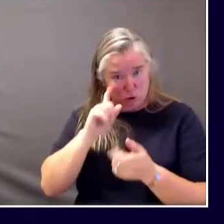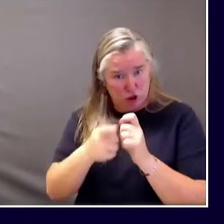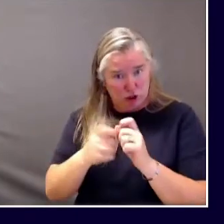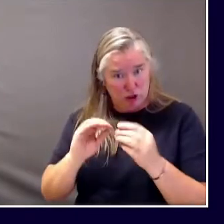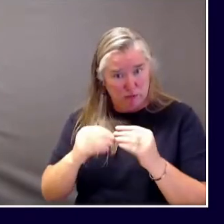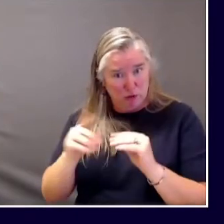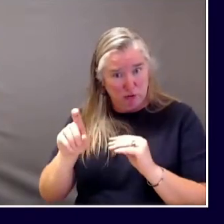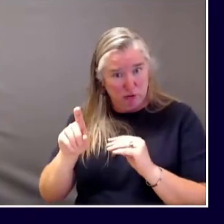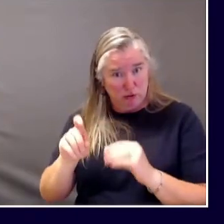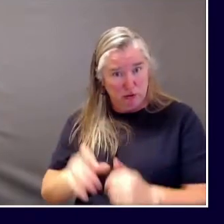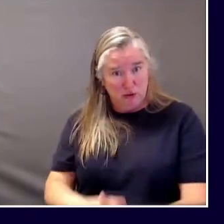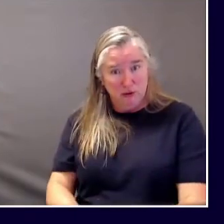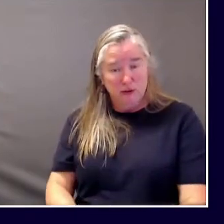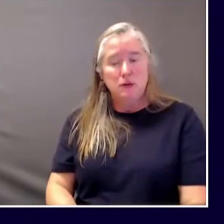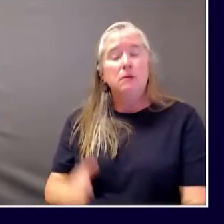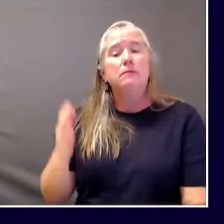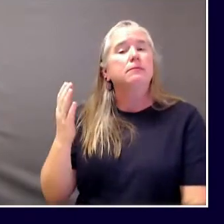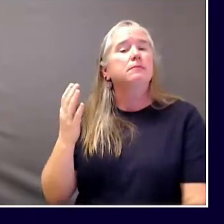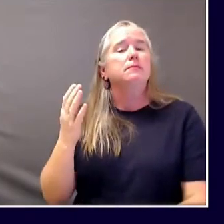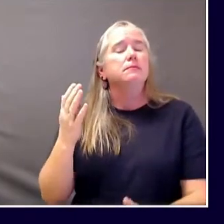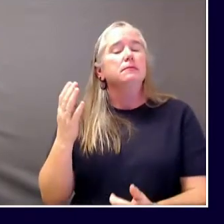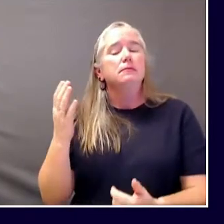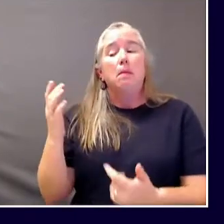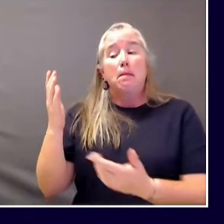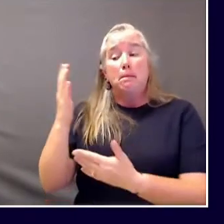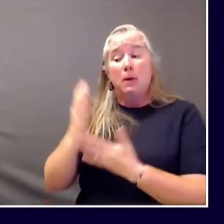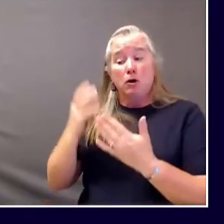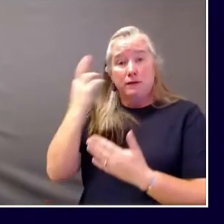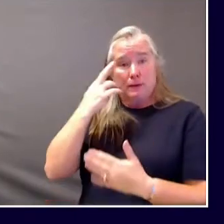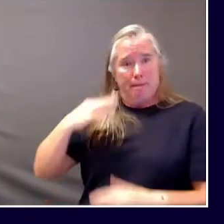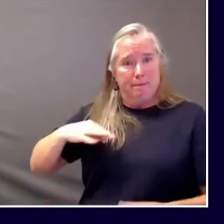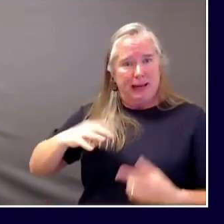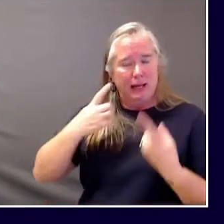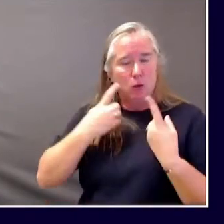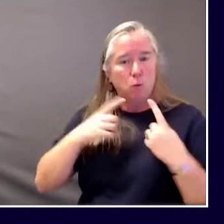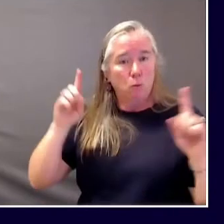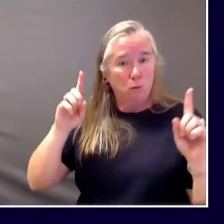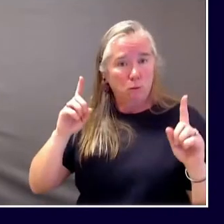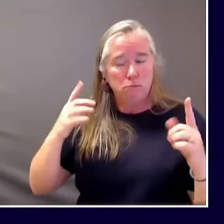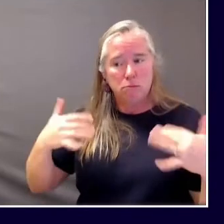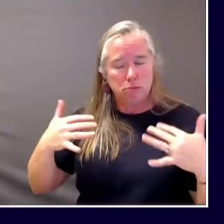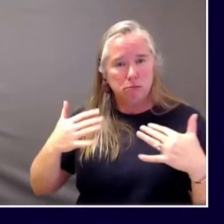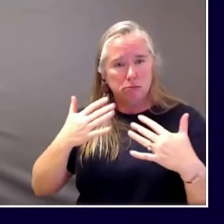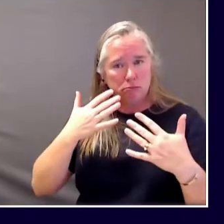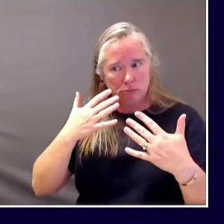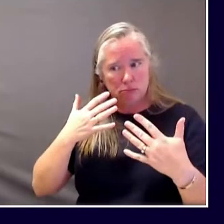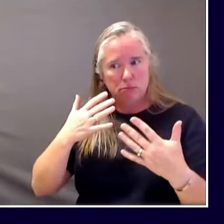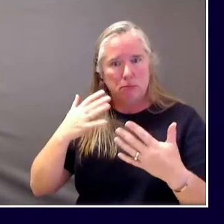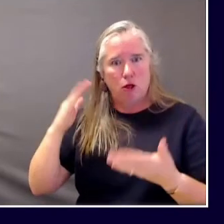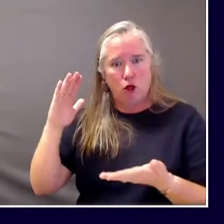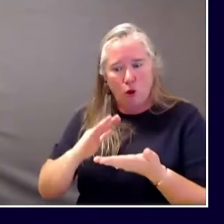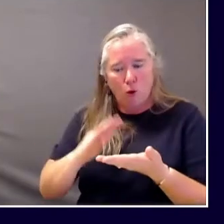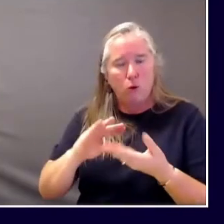been so successful